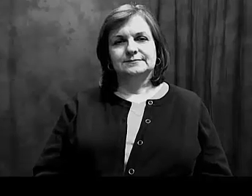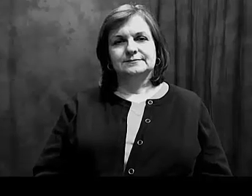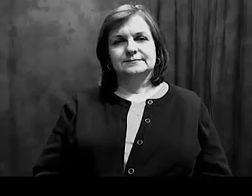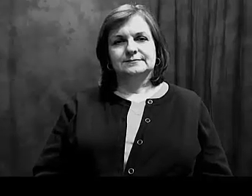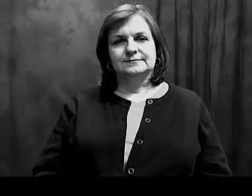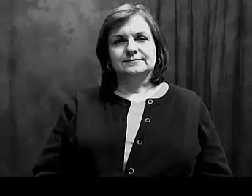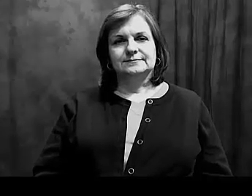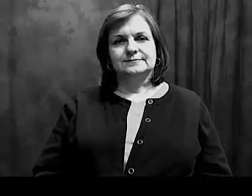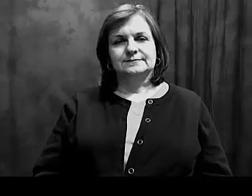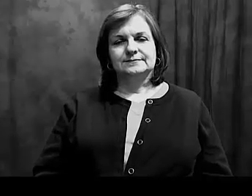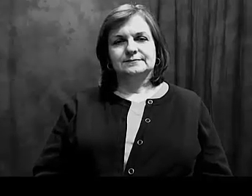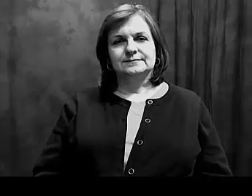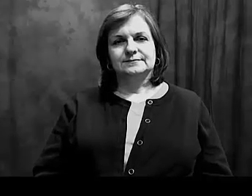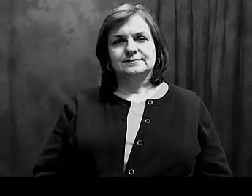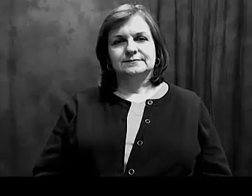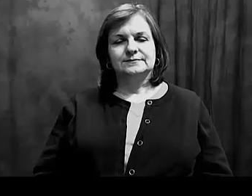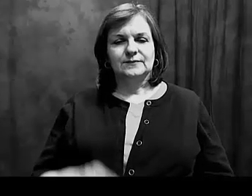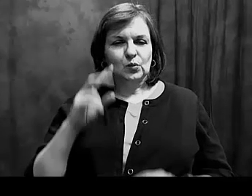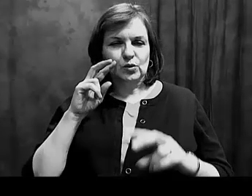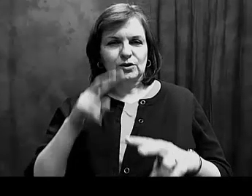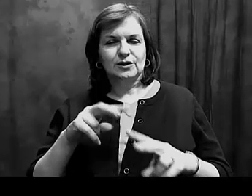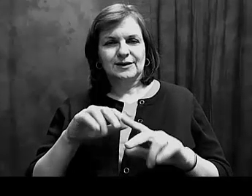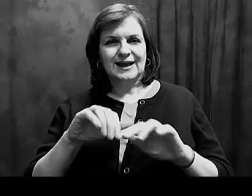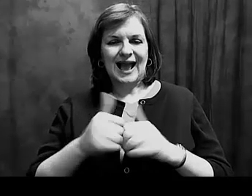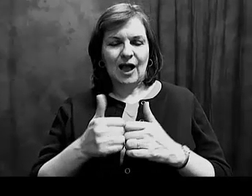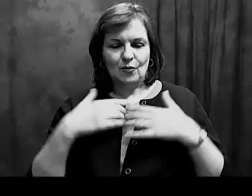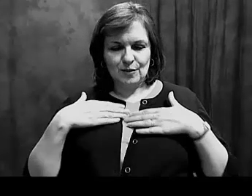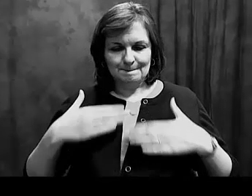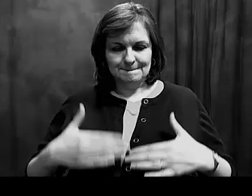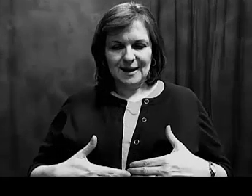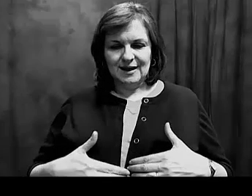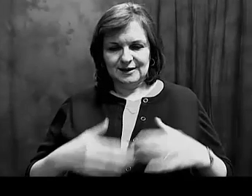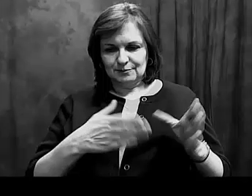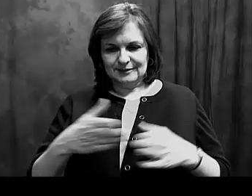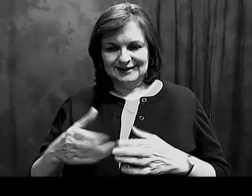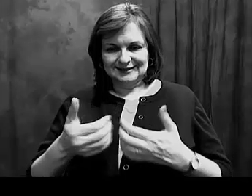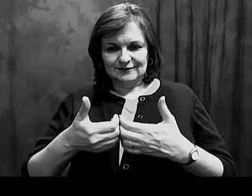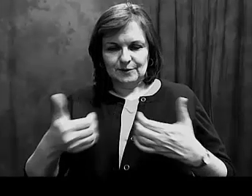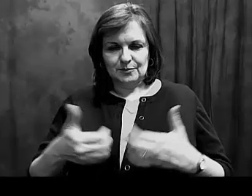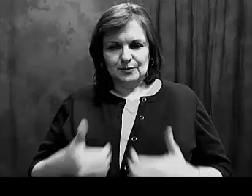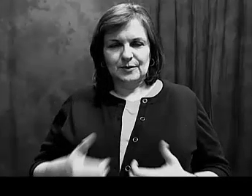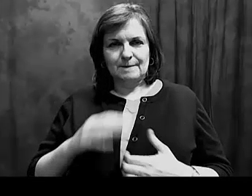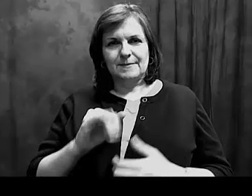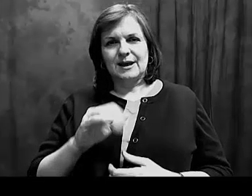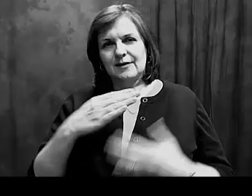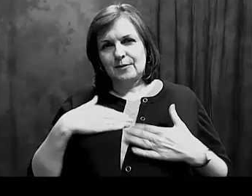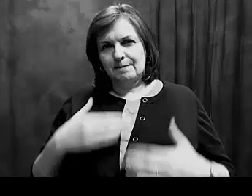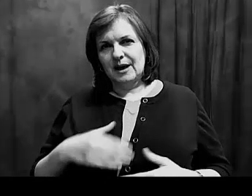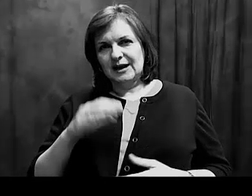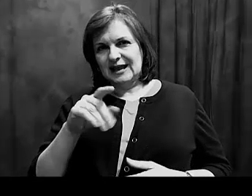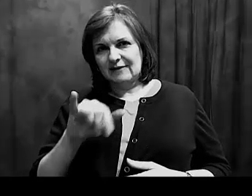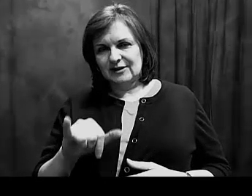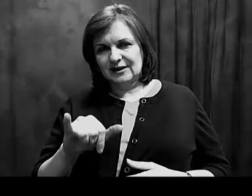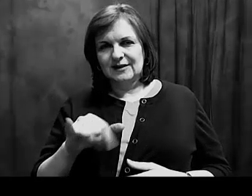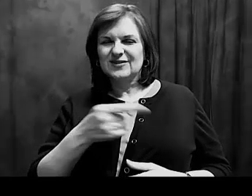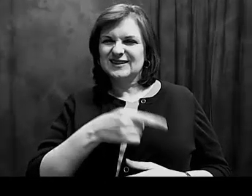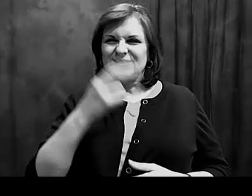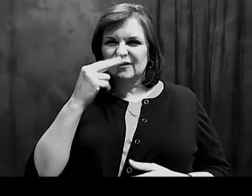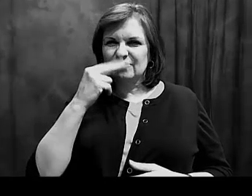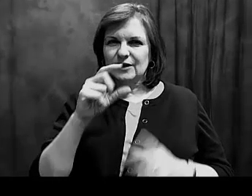so we look at these body cavity divisions we actually start to divide out more of our phyla - this is a funny word for you